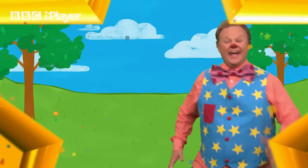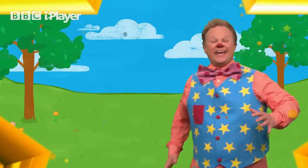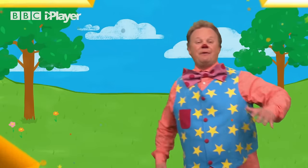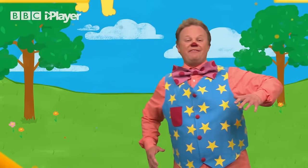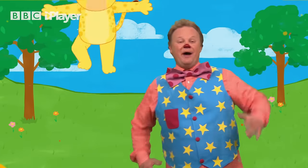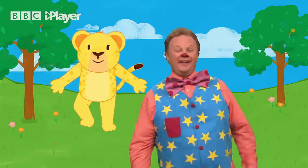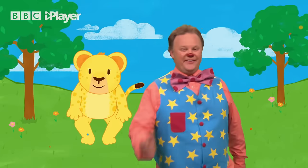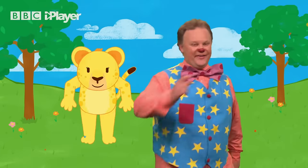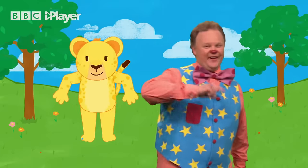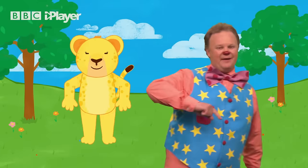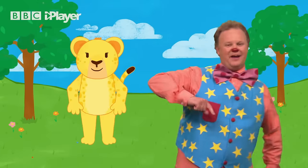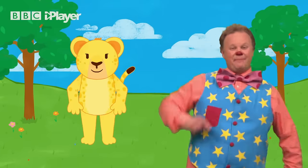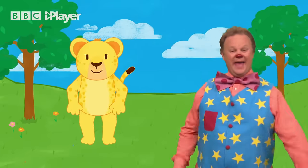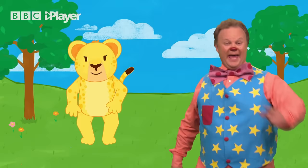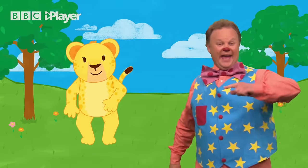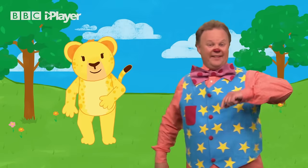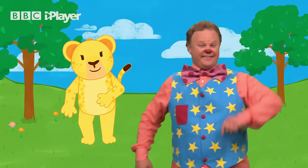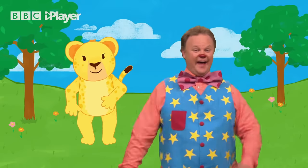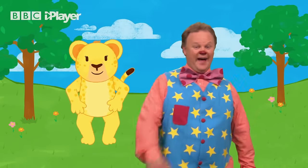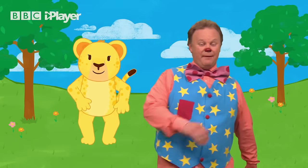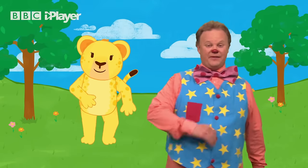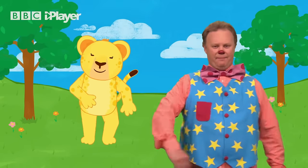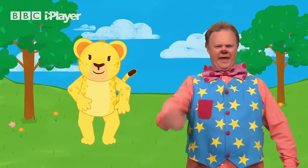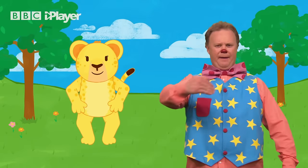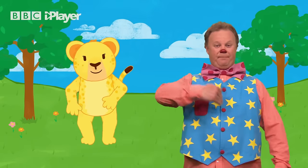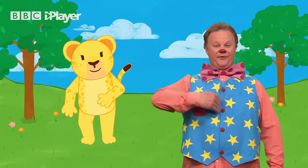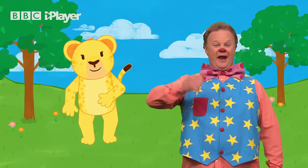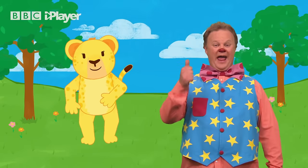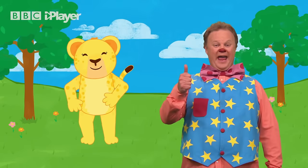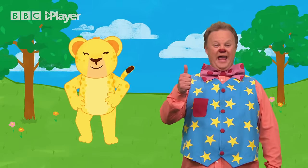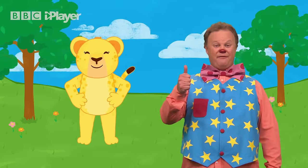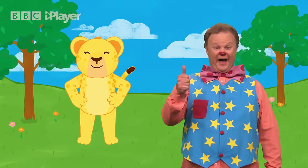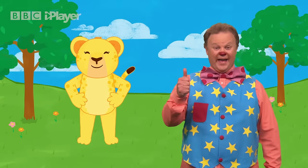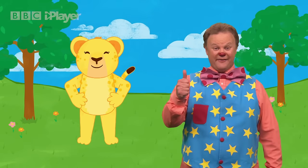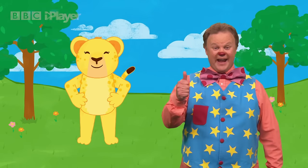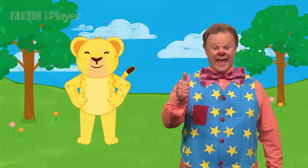come on everyone join in with me it's time to be brave are you ready